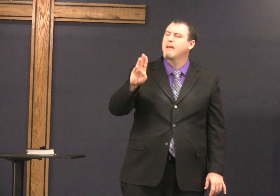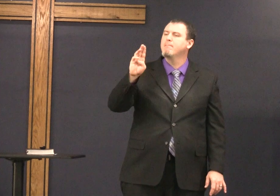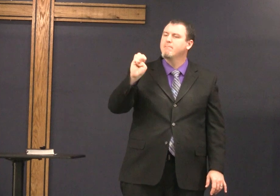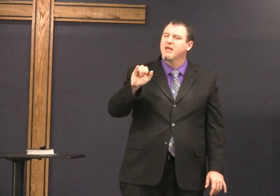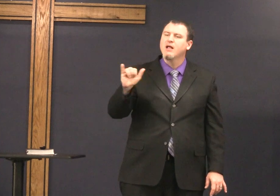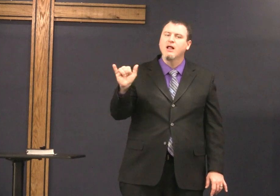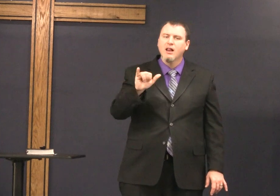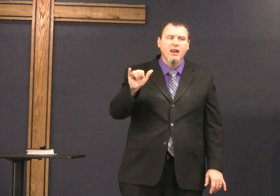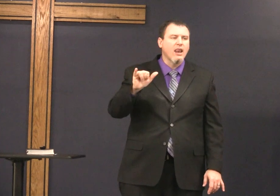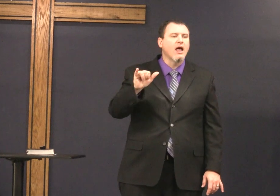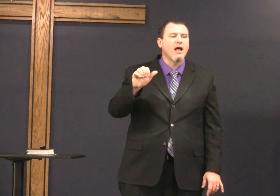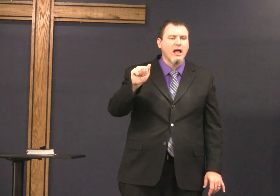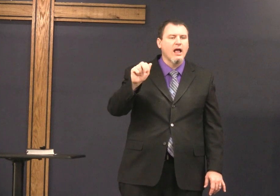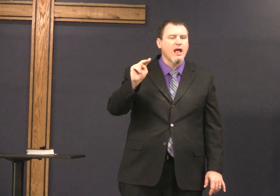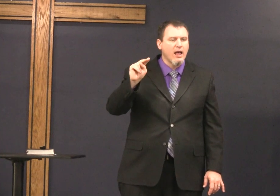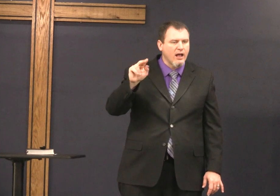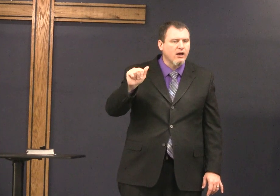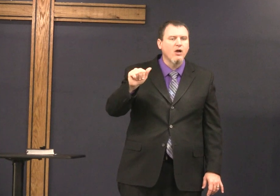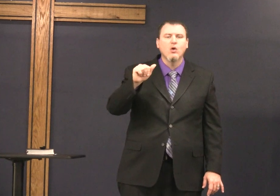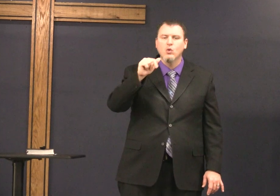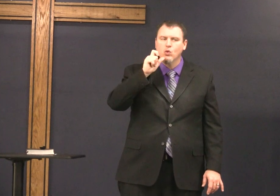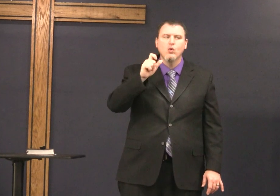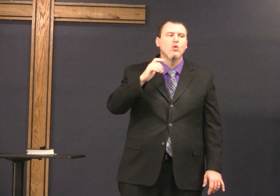be like Simeon be like Anna